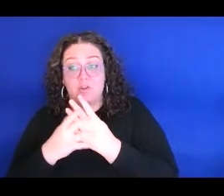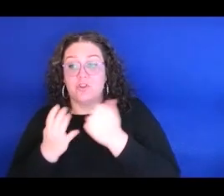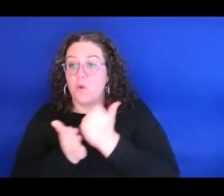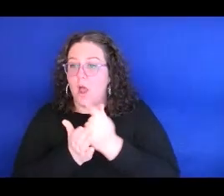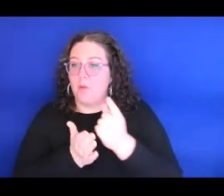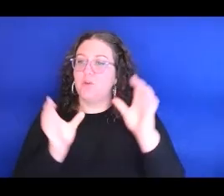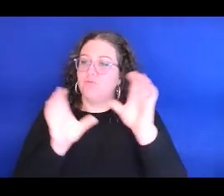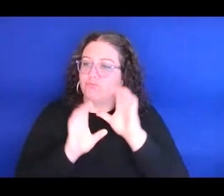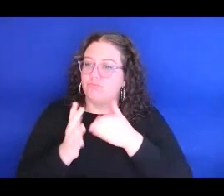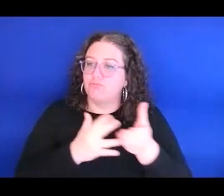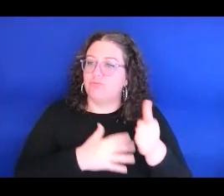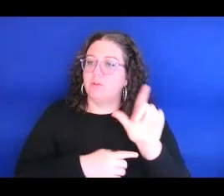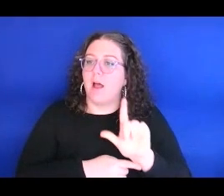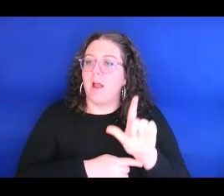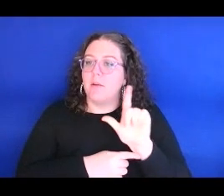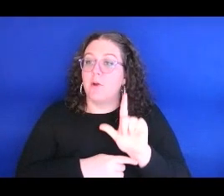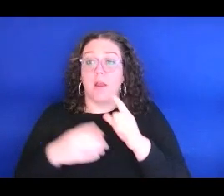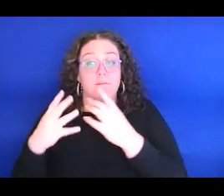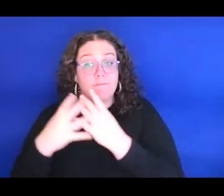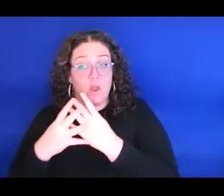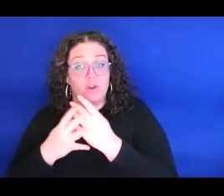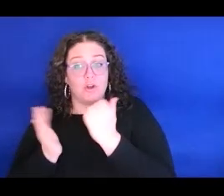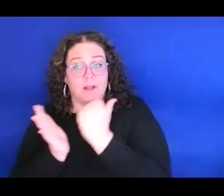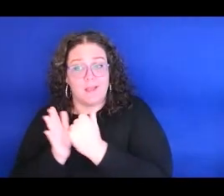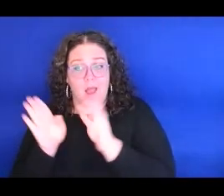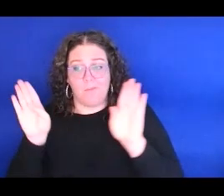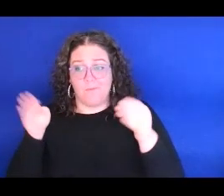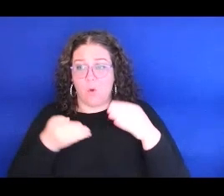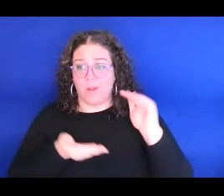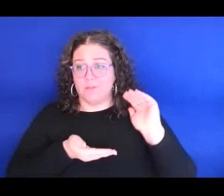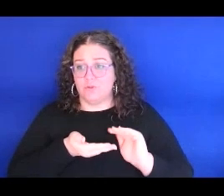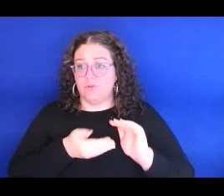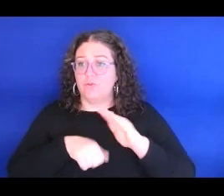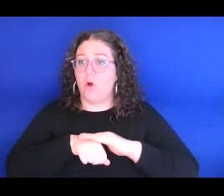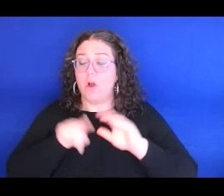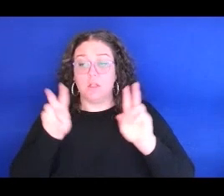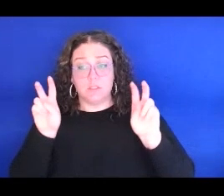side of the screen. Filters allow you to narrow results by topic, audience,